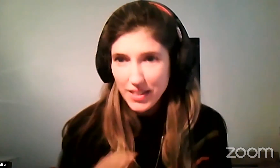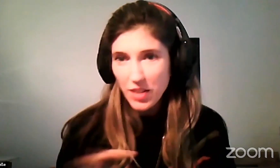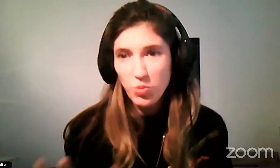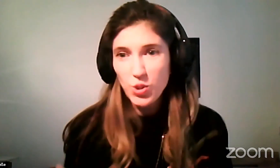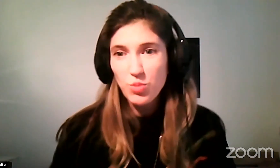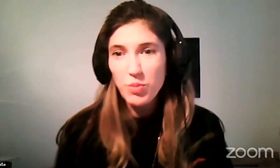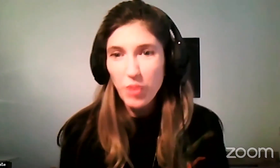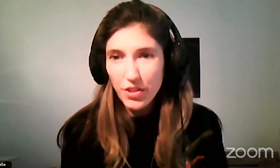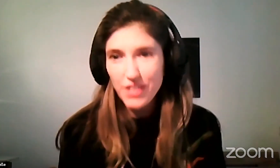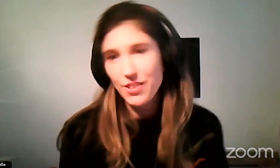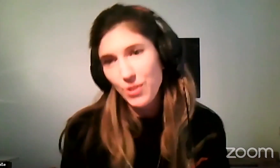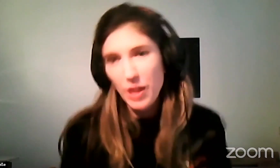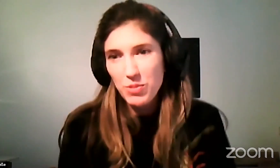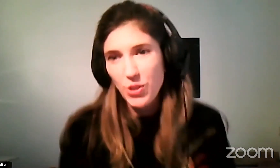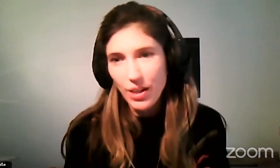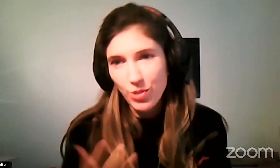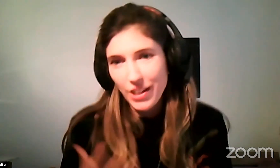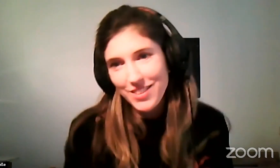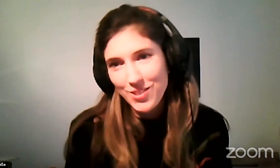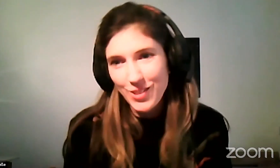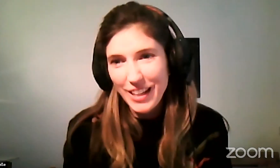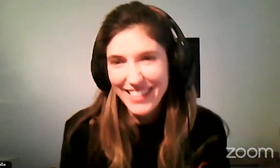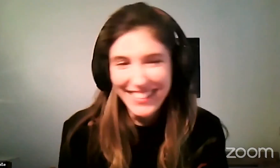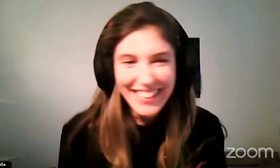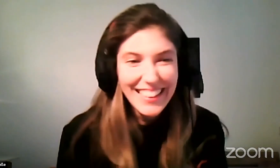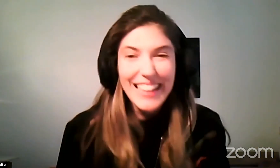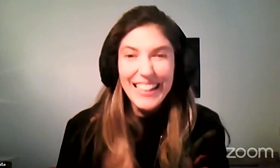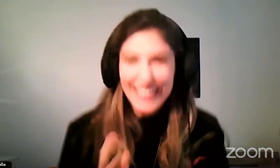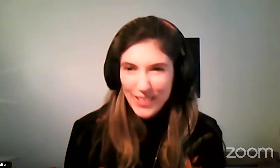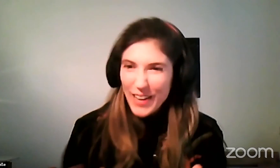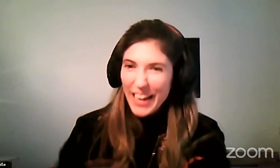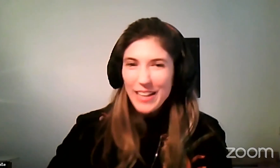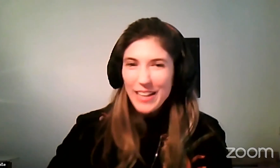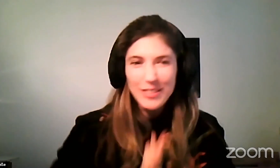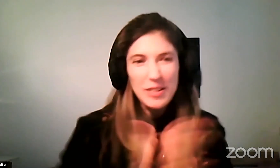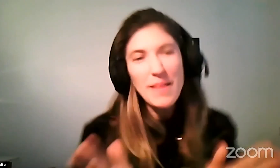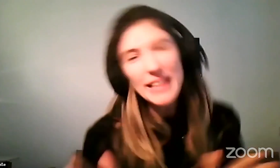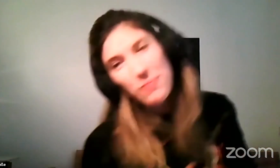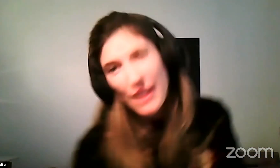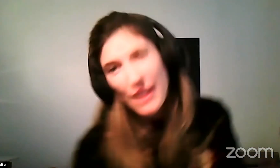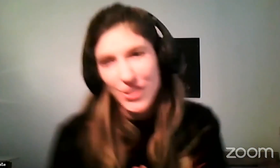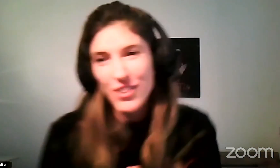don't want you to be bothered so I'm sorry I look like this today. Now I have the immense pleasure